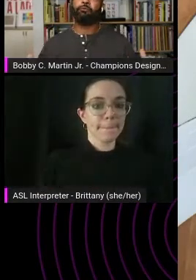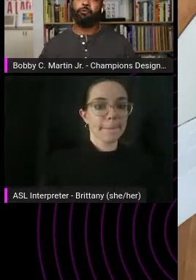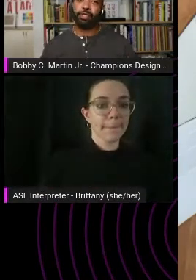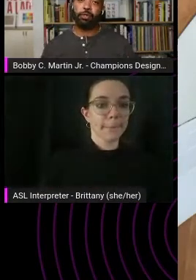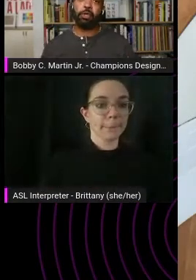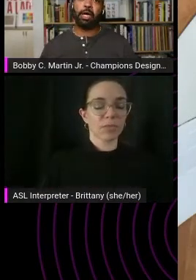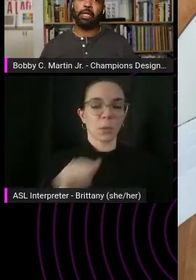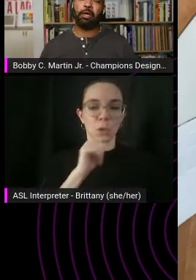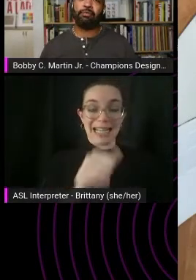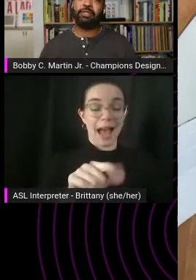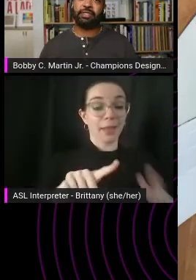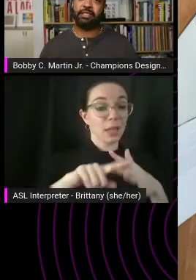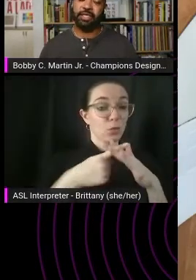The original color of the seats